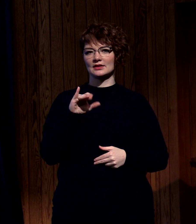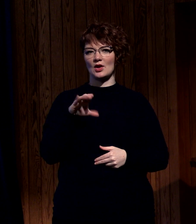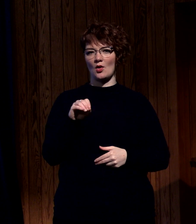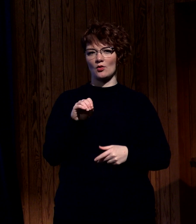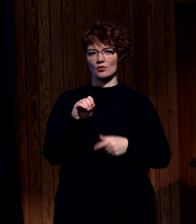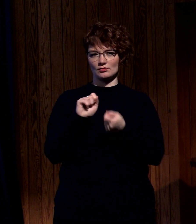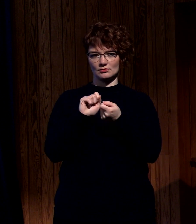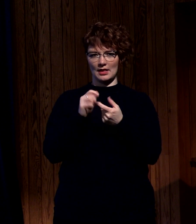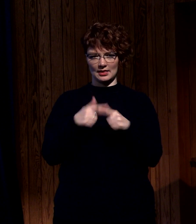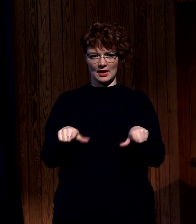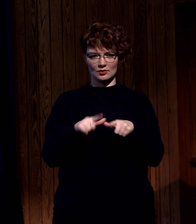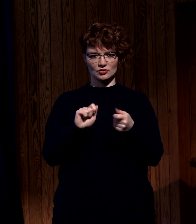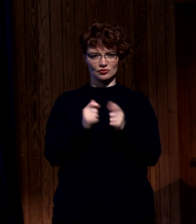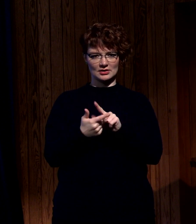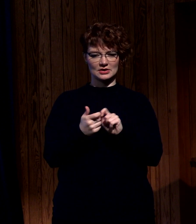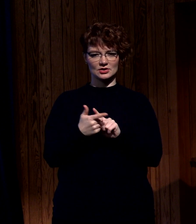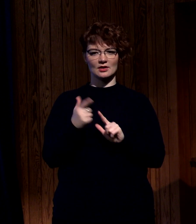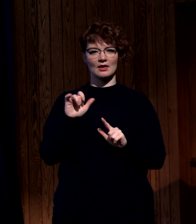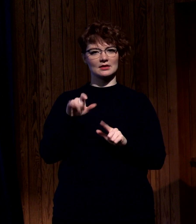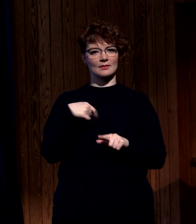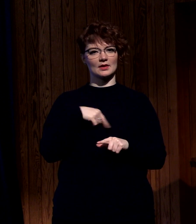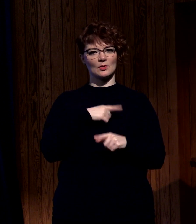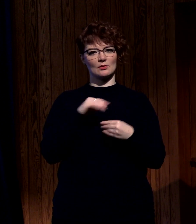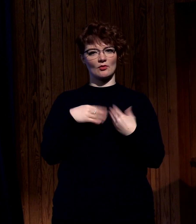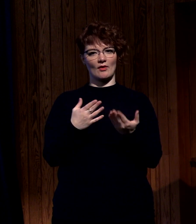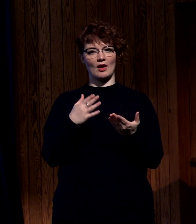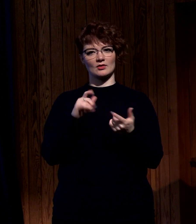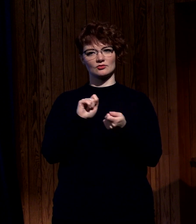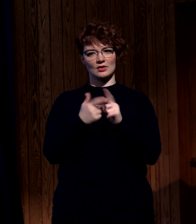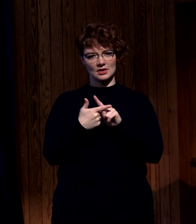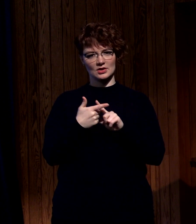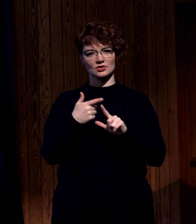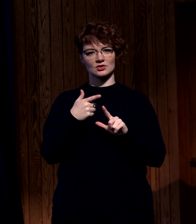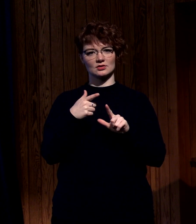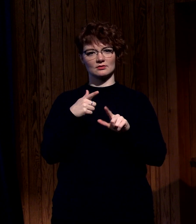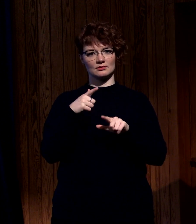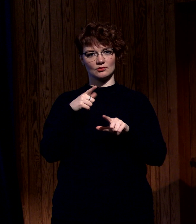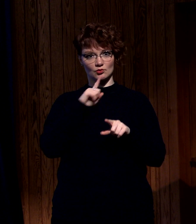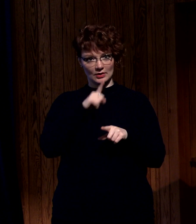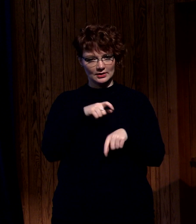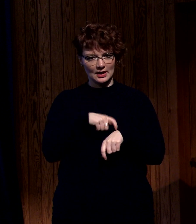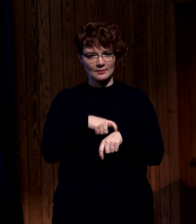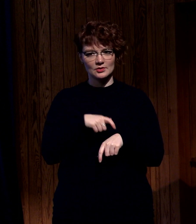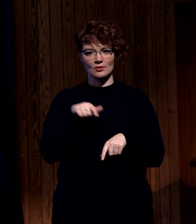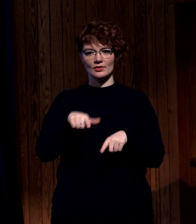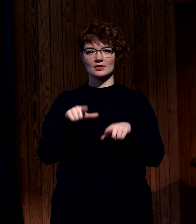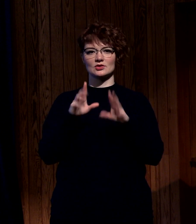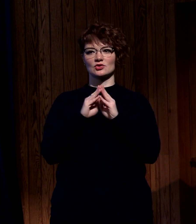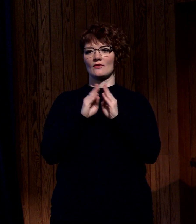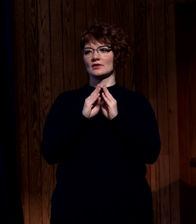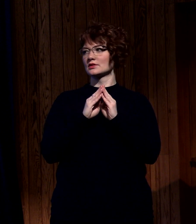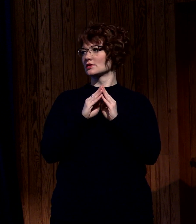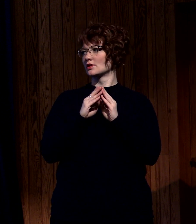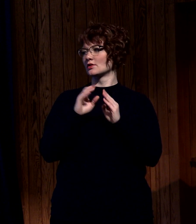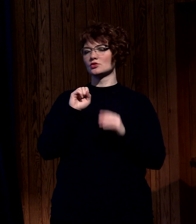you guys interactio is something we provide translation in in time. So at the service right now we're providing Swahili and